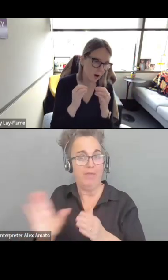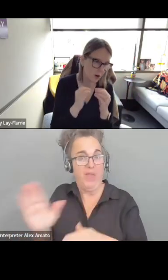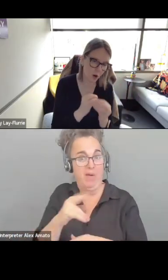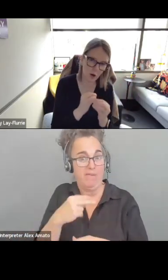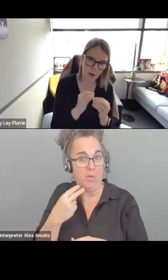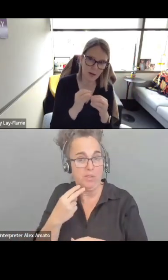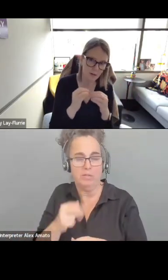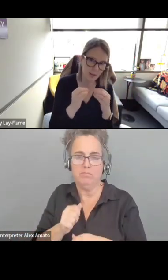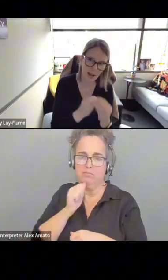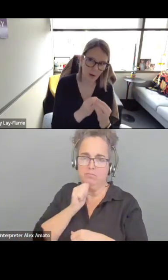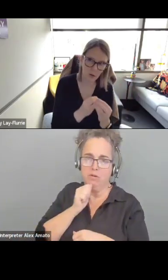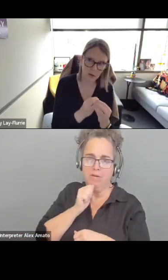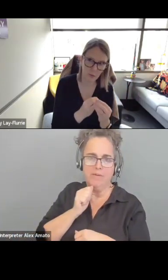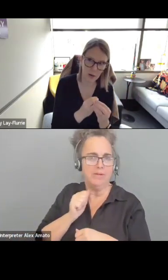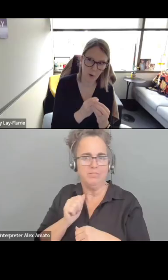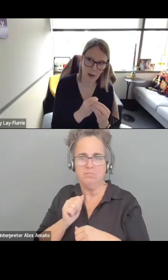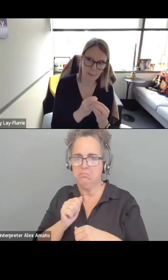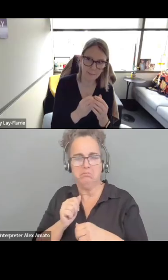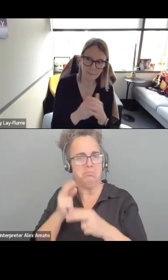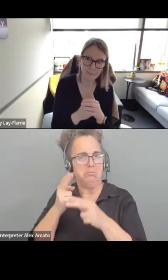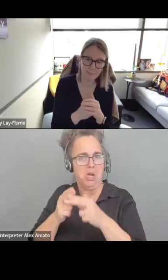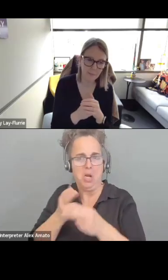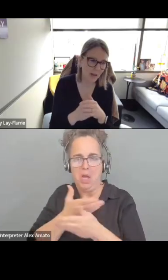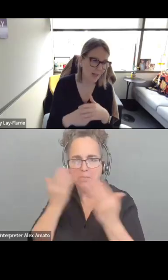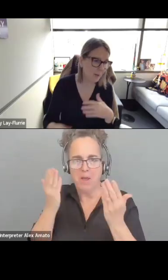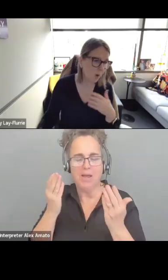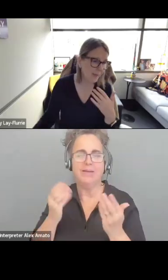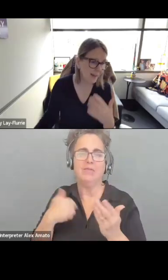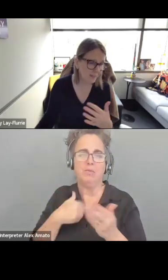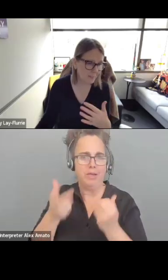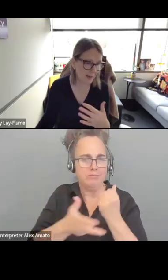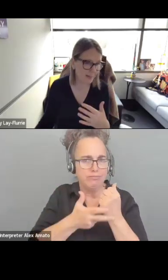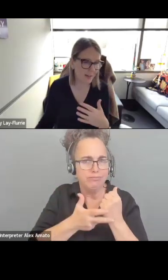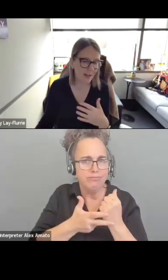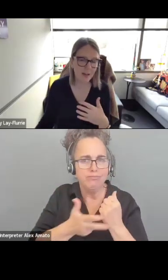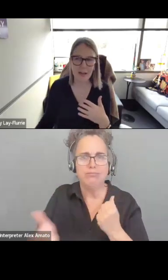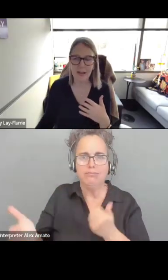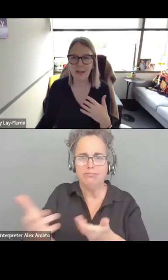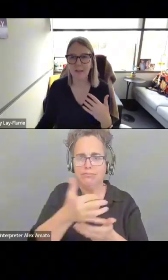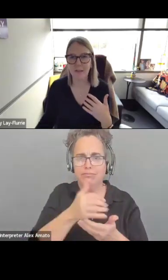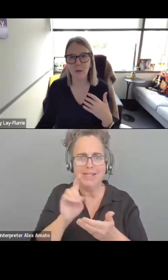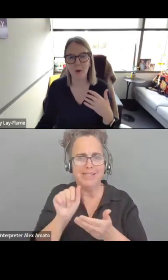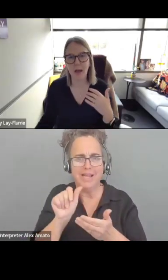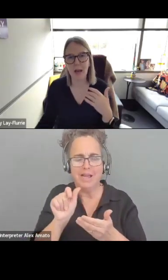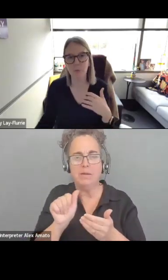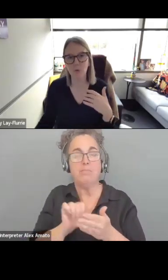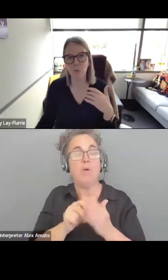they're anonymized and they're held in the right way. And then what that's meant is that we are able